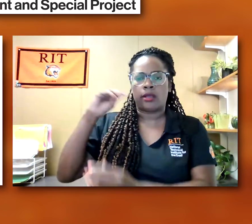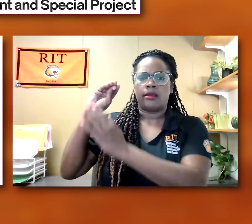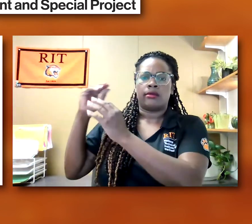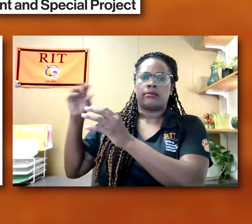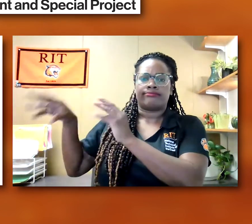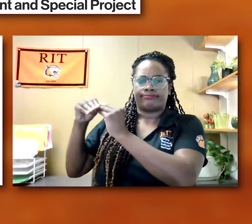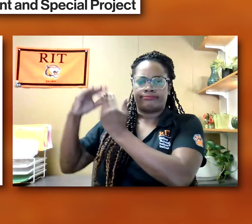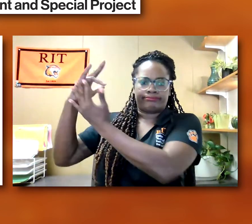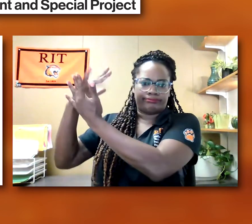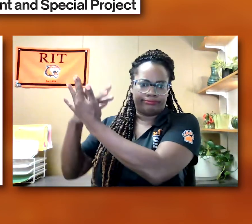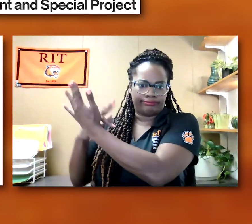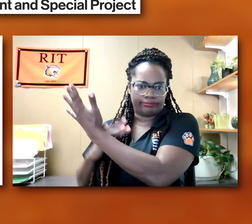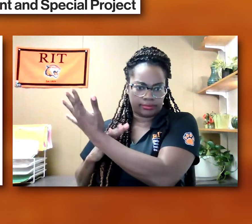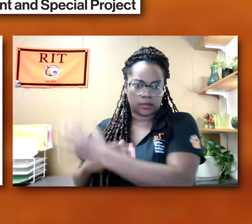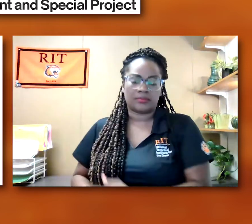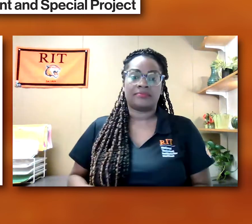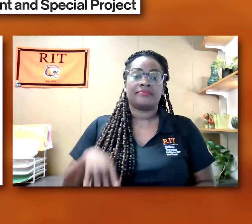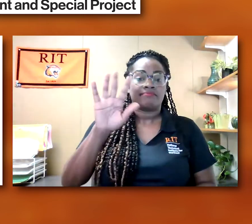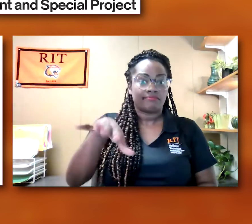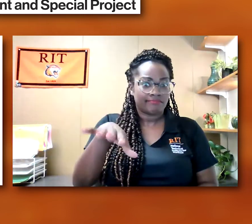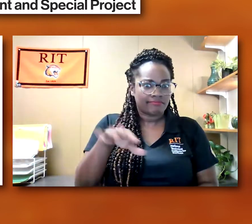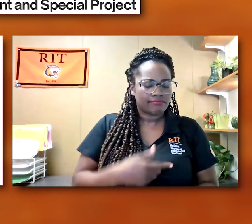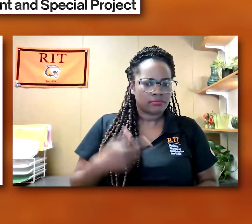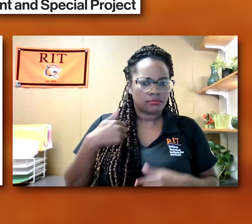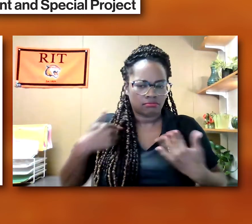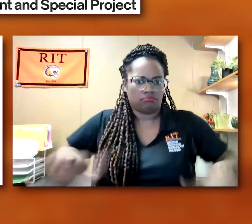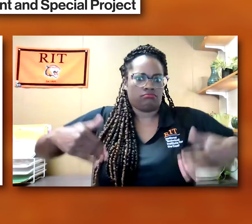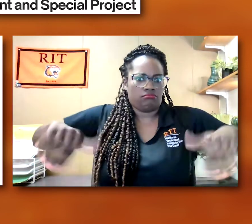on the screen-- NTIDOutreach@rit.edu.